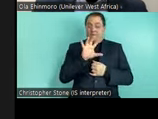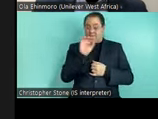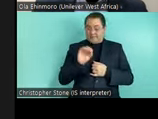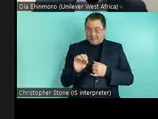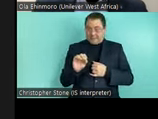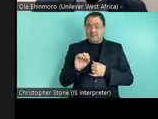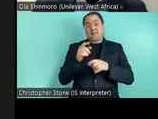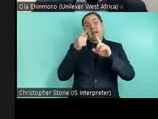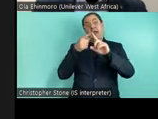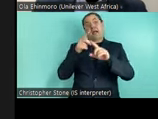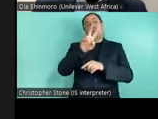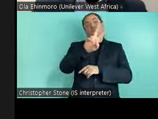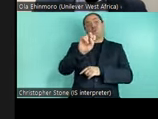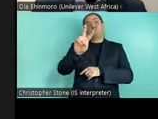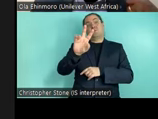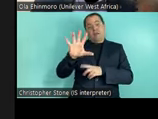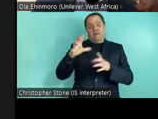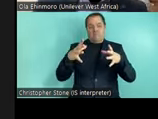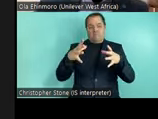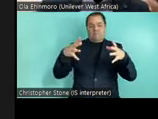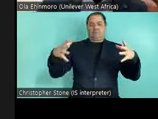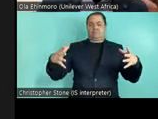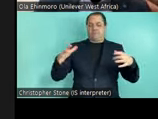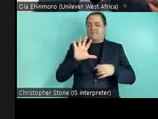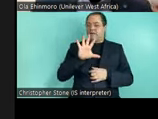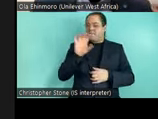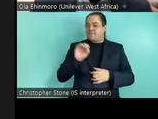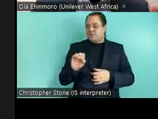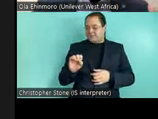people with disability. 15:04:08 So we do know, to be able to do this,